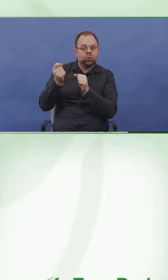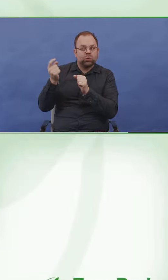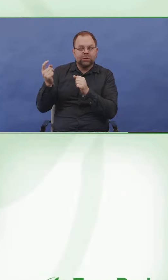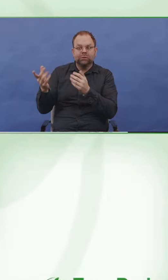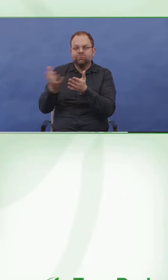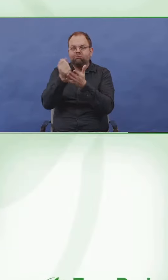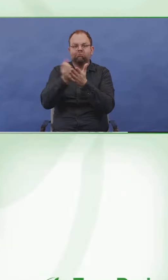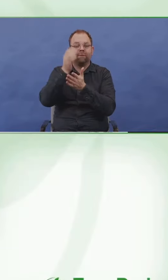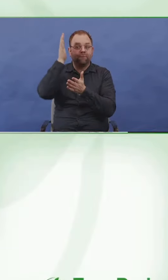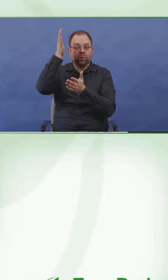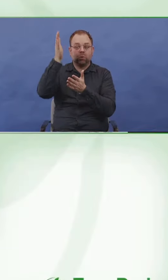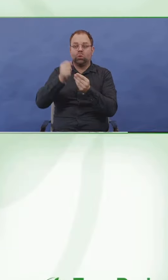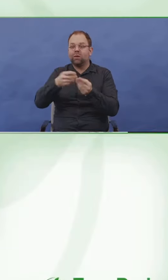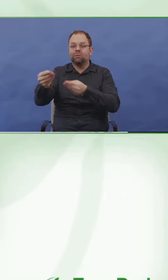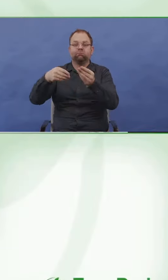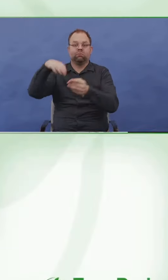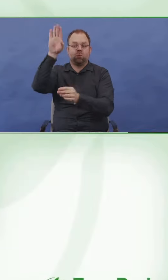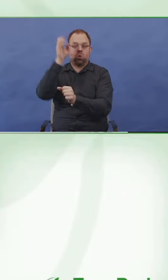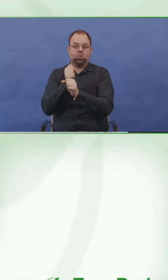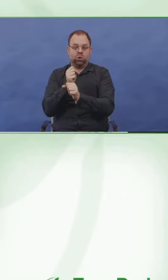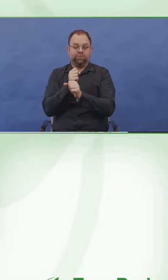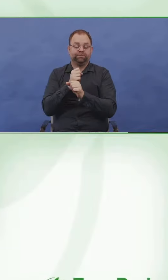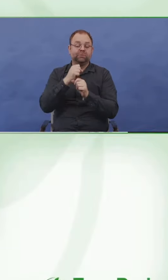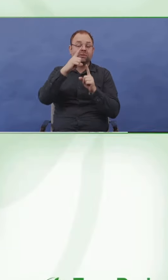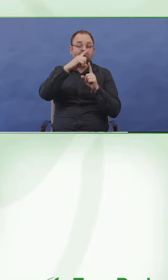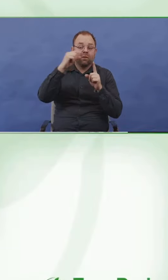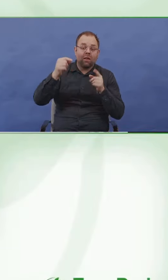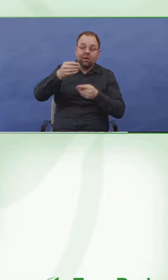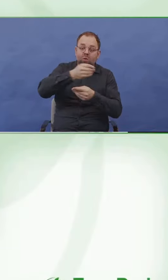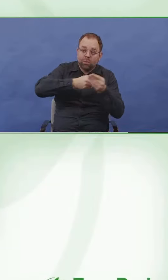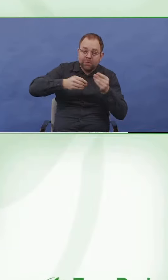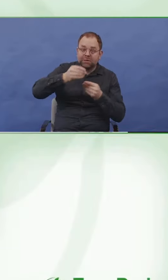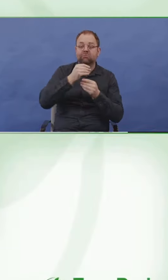To support that, we work in the ILO with what we call a budget